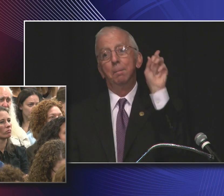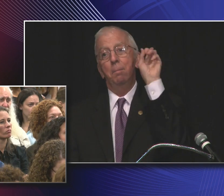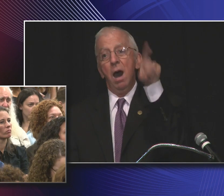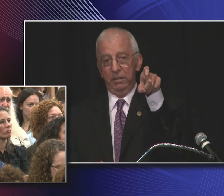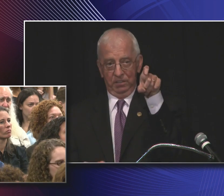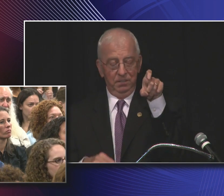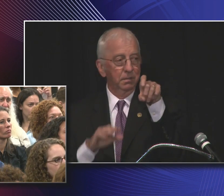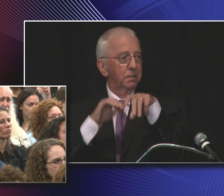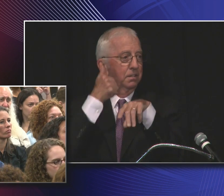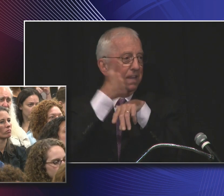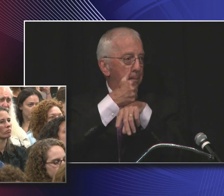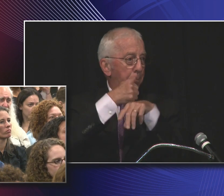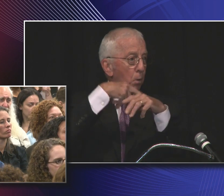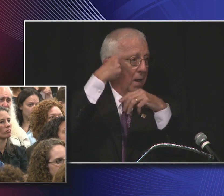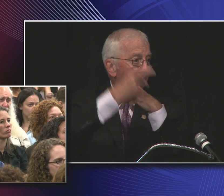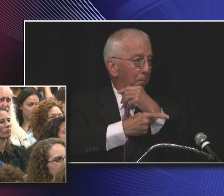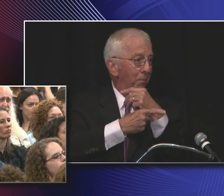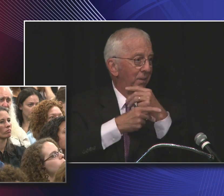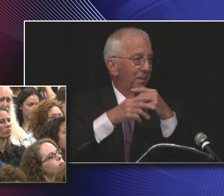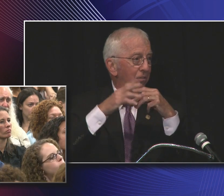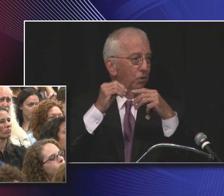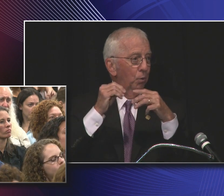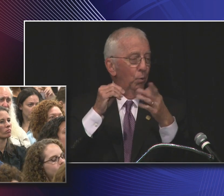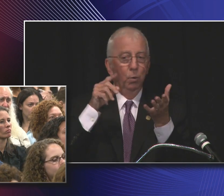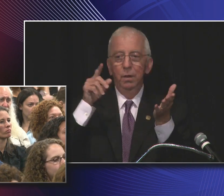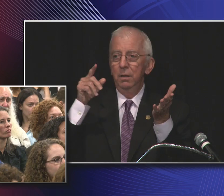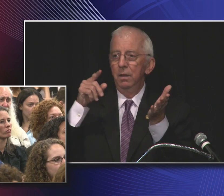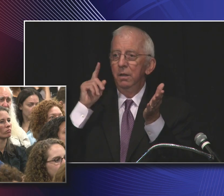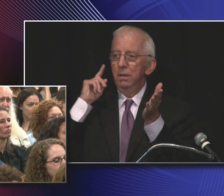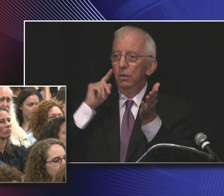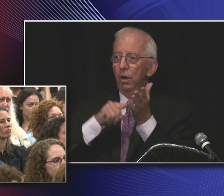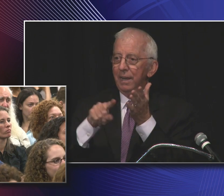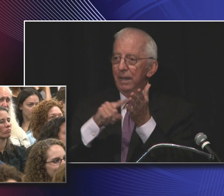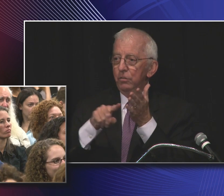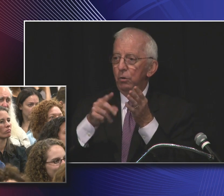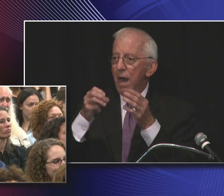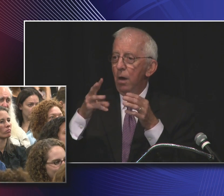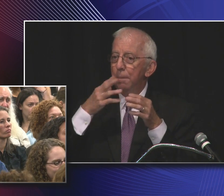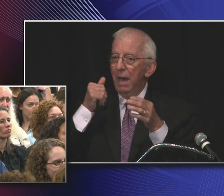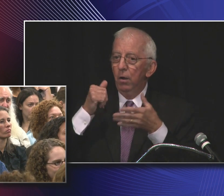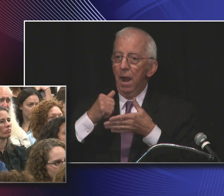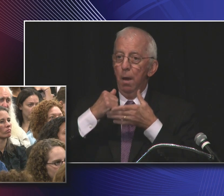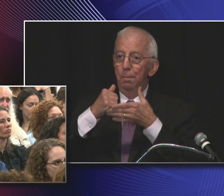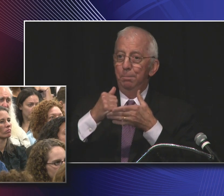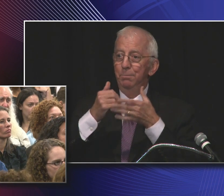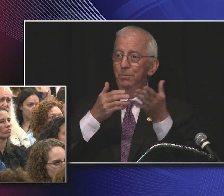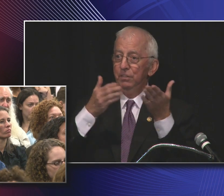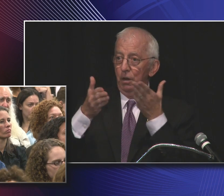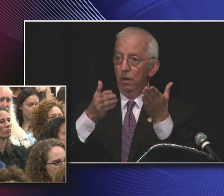must set up a program to look into how to better help serve